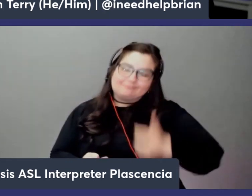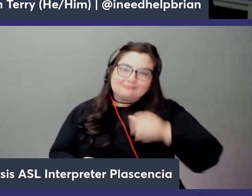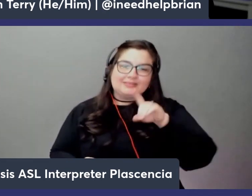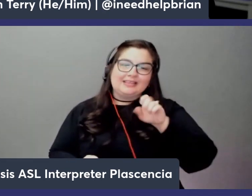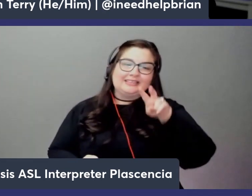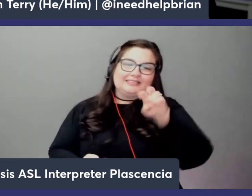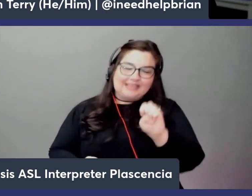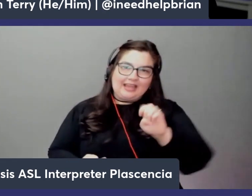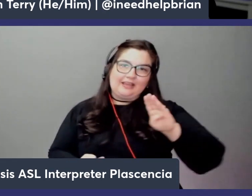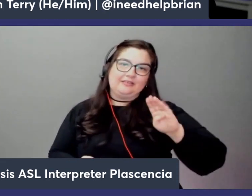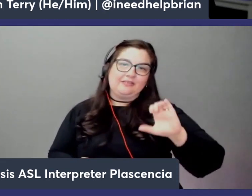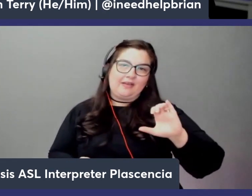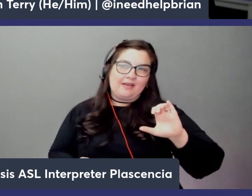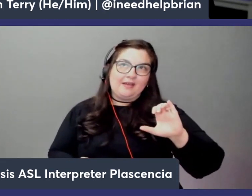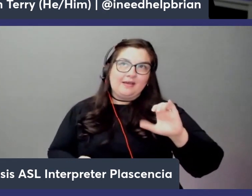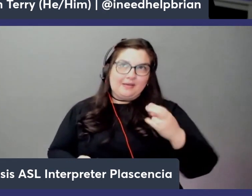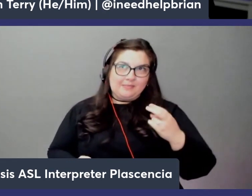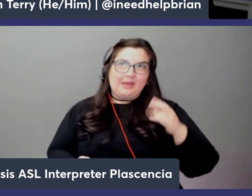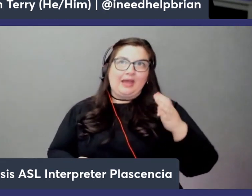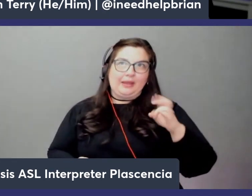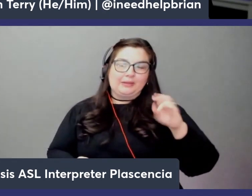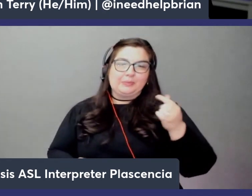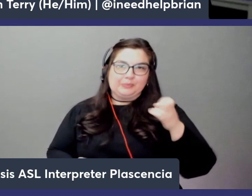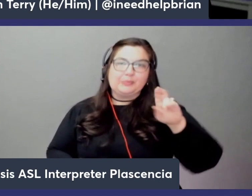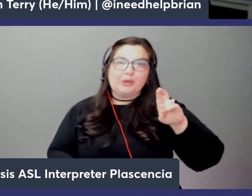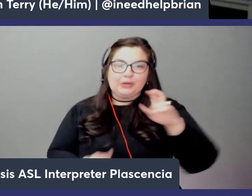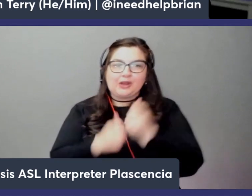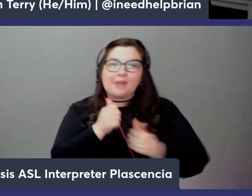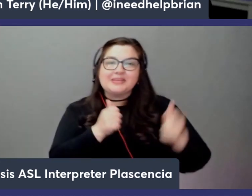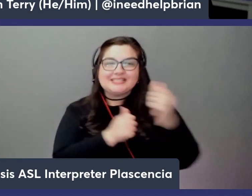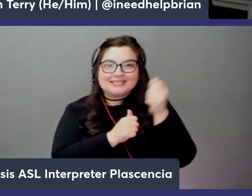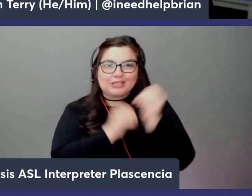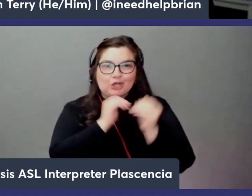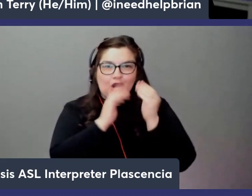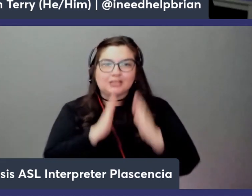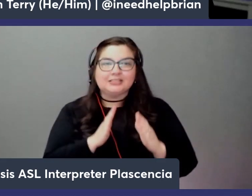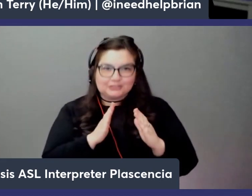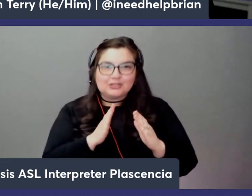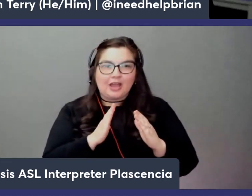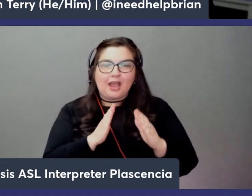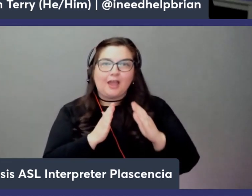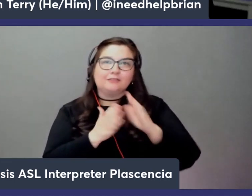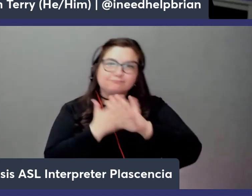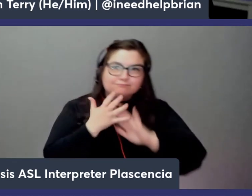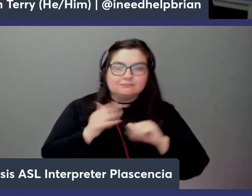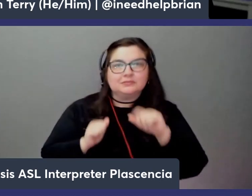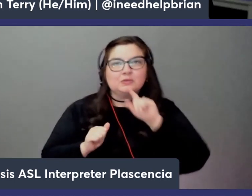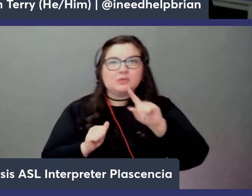I'm a senior graph architect on the Neptune service team. I've been doing software for 20 plus years.